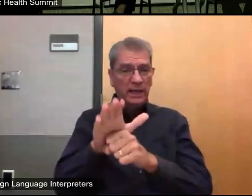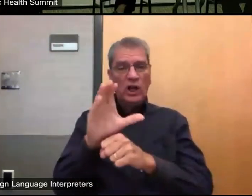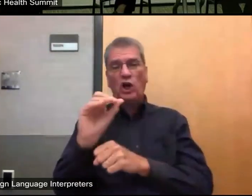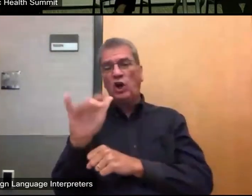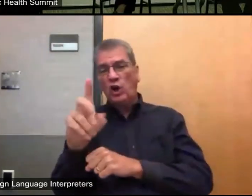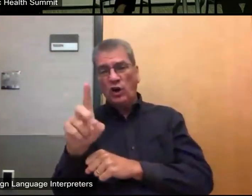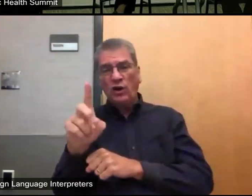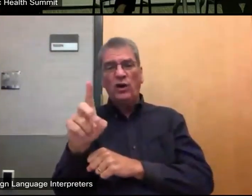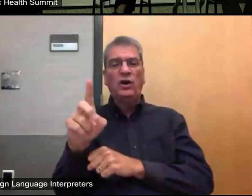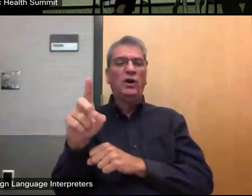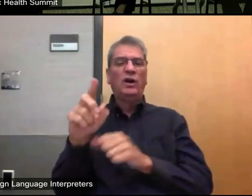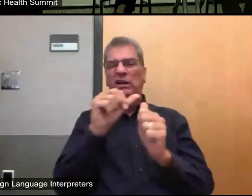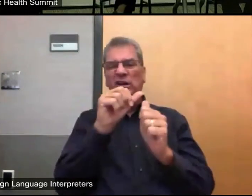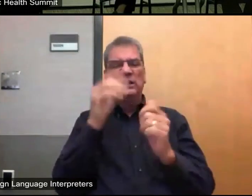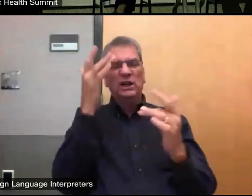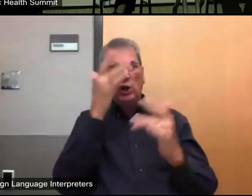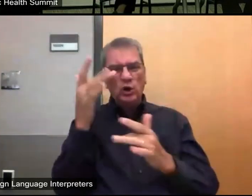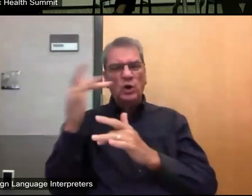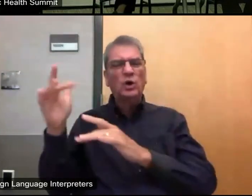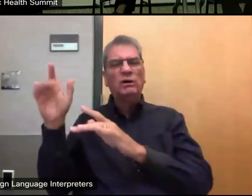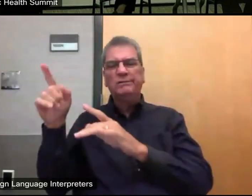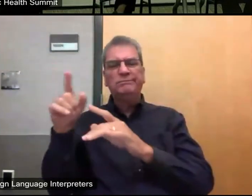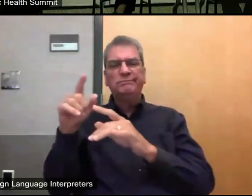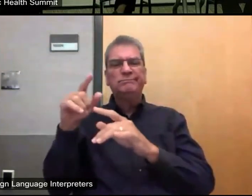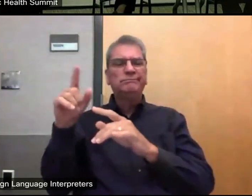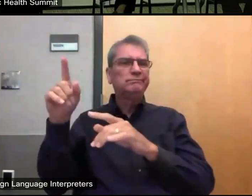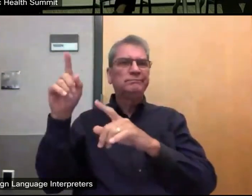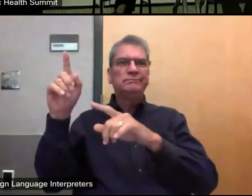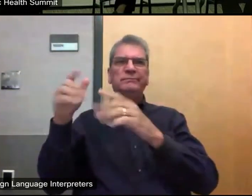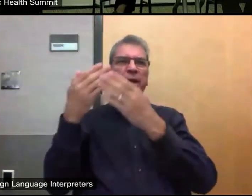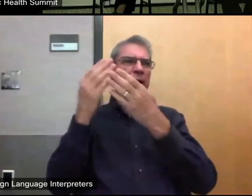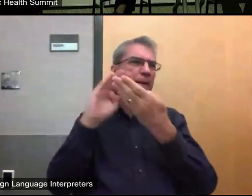all kinds of chronic diseases that are out in the public sector, just the community and